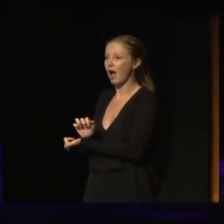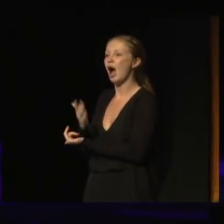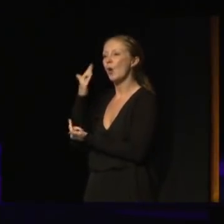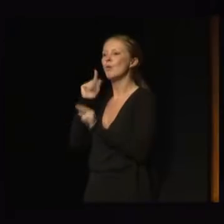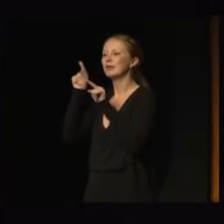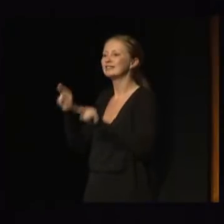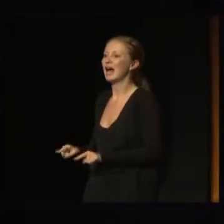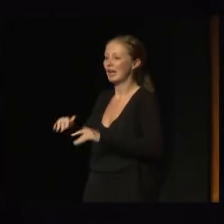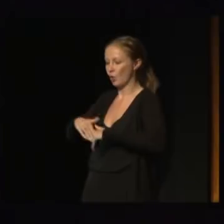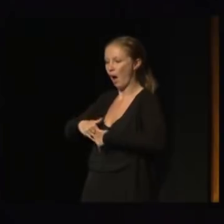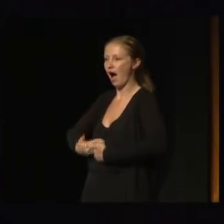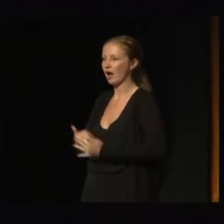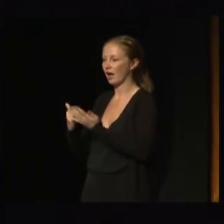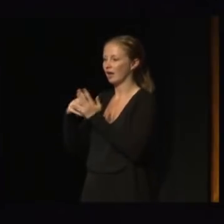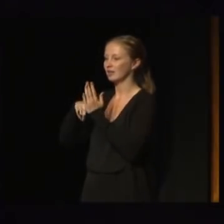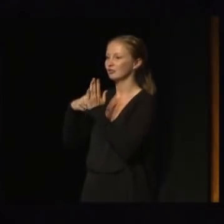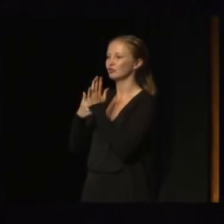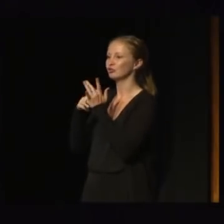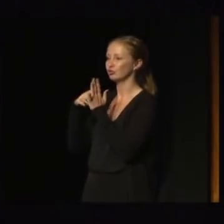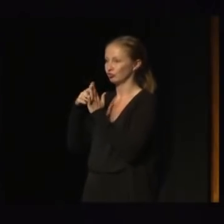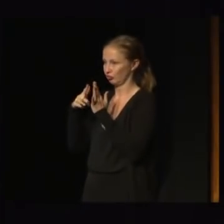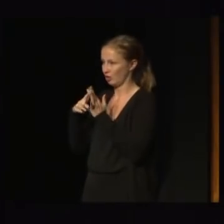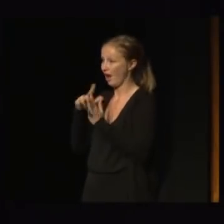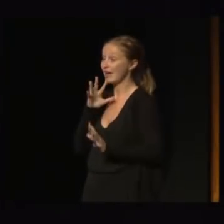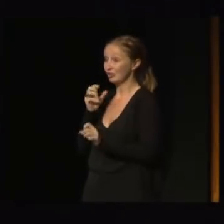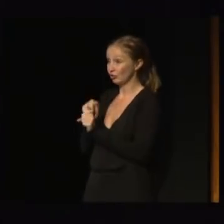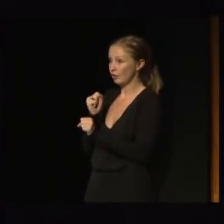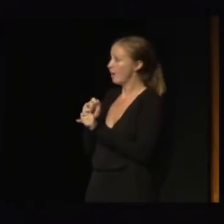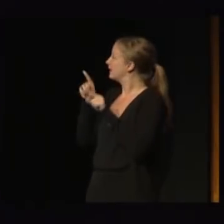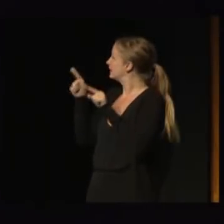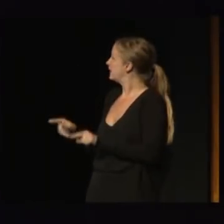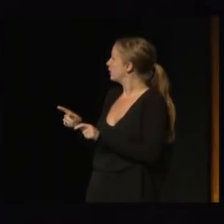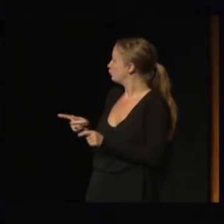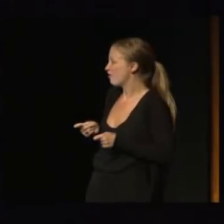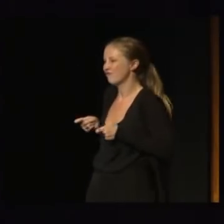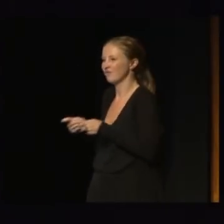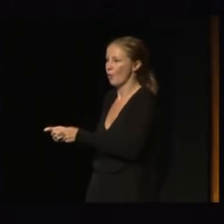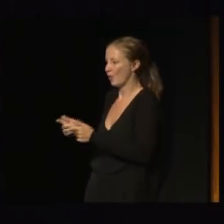the government decided to introduce forced feeding as a way to deal with this problem.